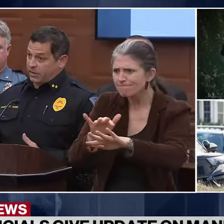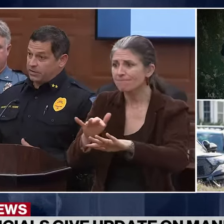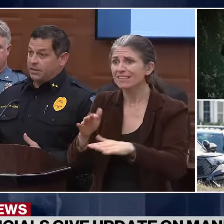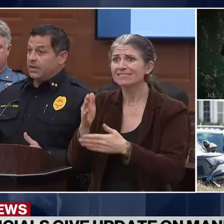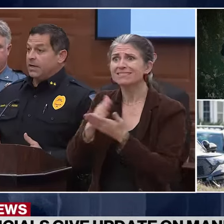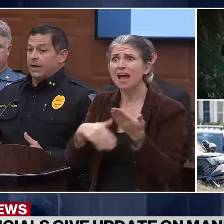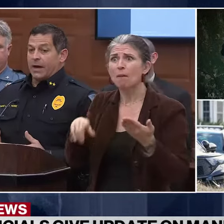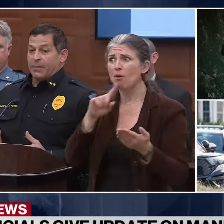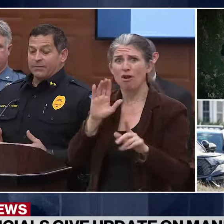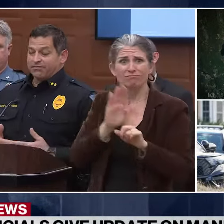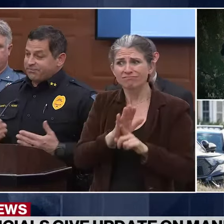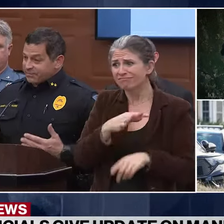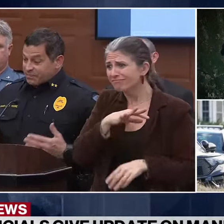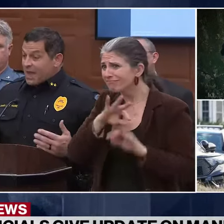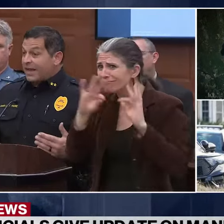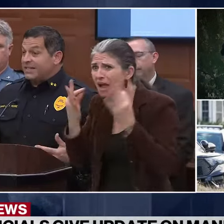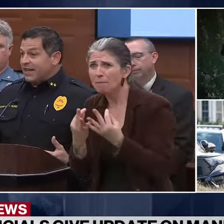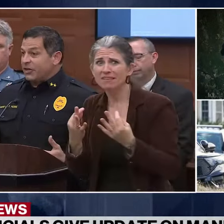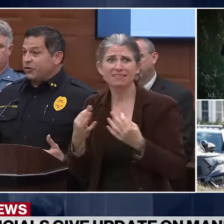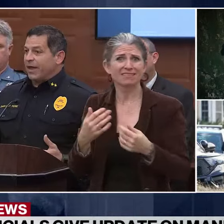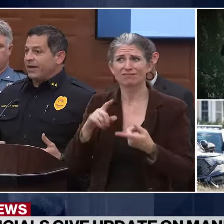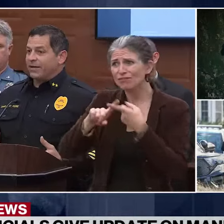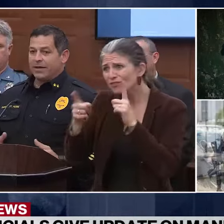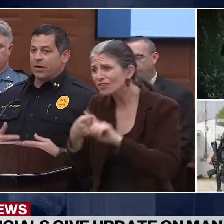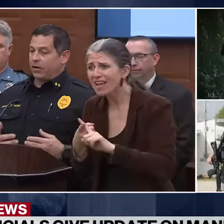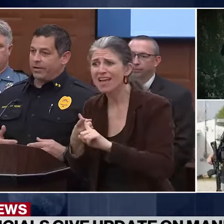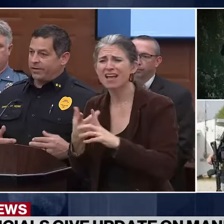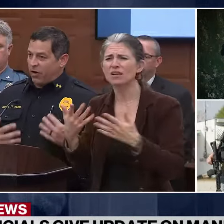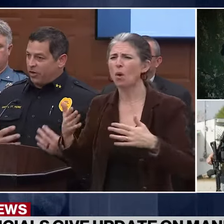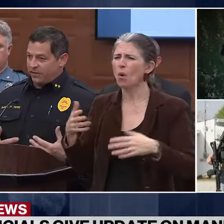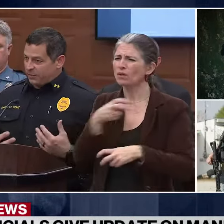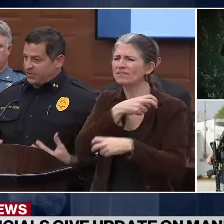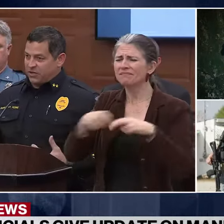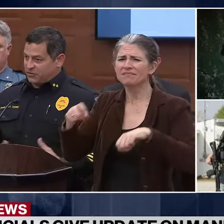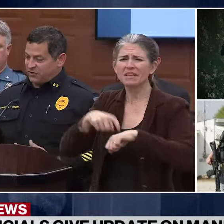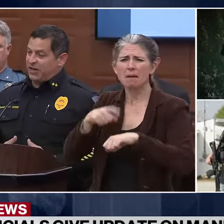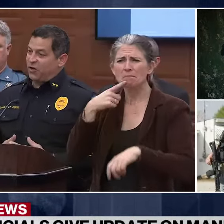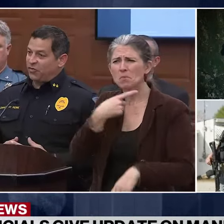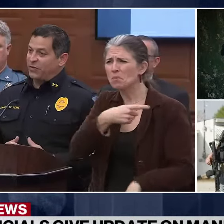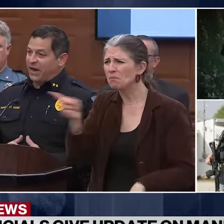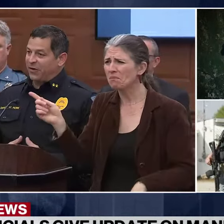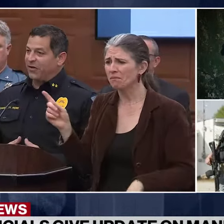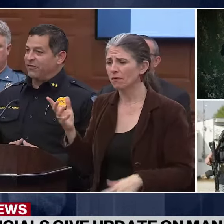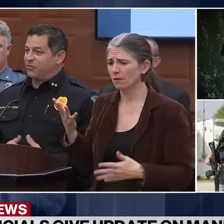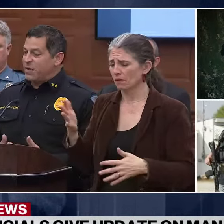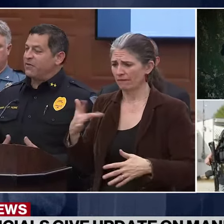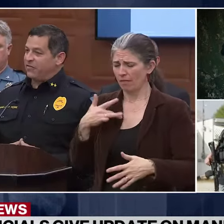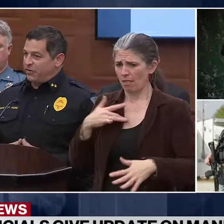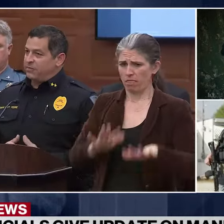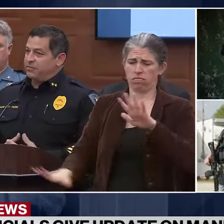THIS PERSON THAT AFFECTED OR, YOU KNOW, A FAMILY MEMBER OR